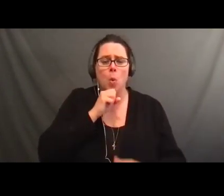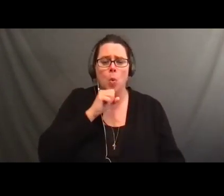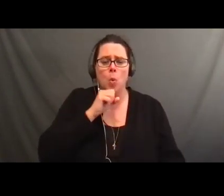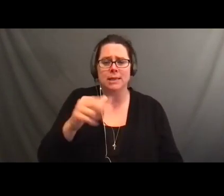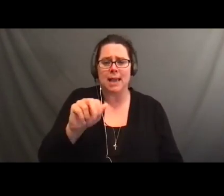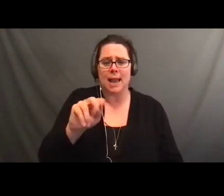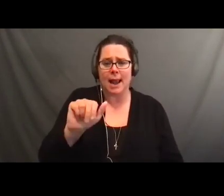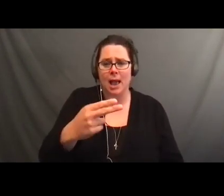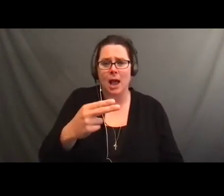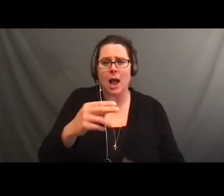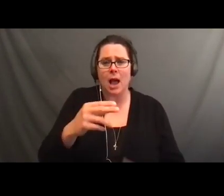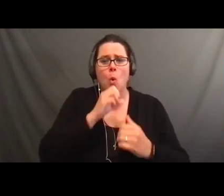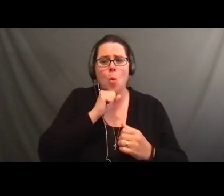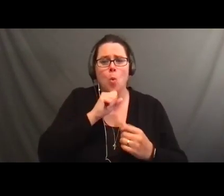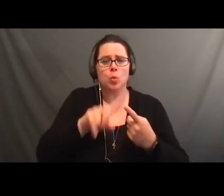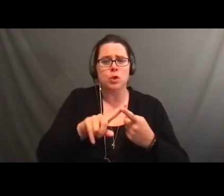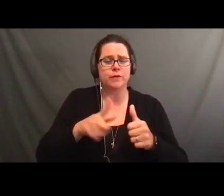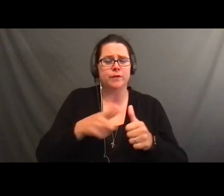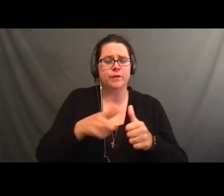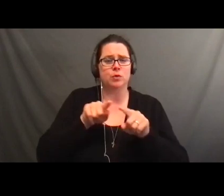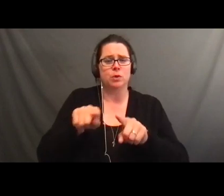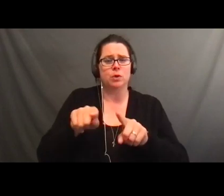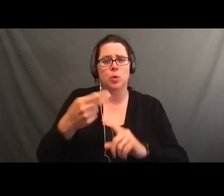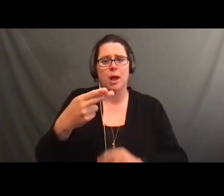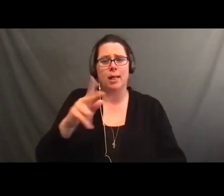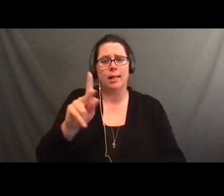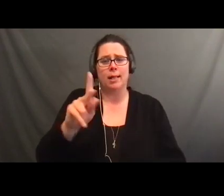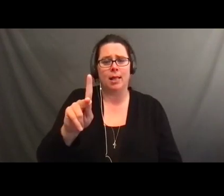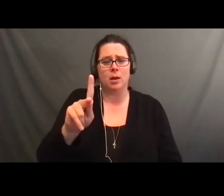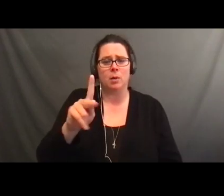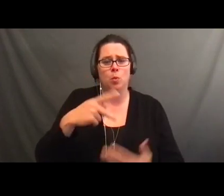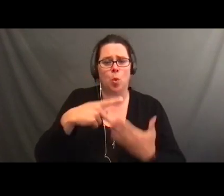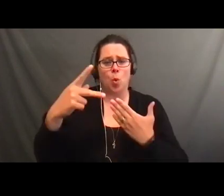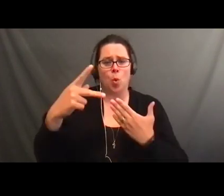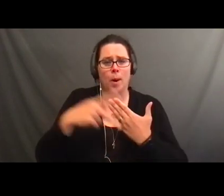old was she when she went to the program at the Helen Keller Institute?